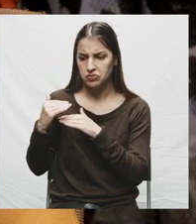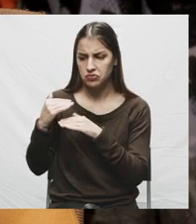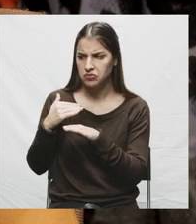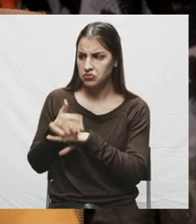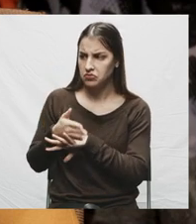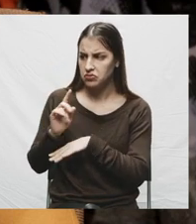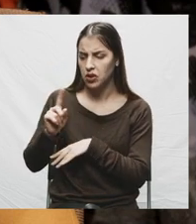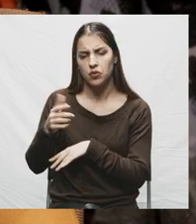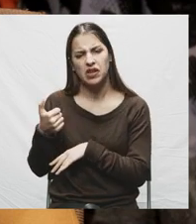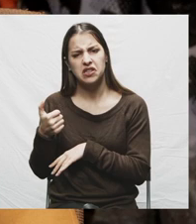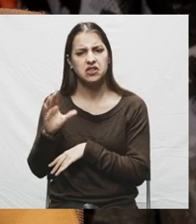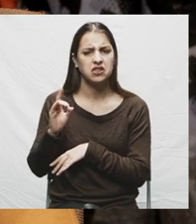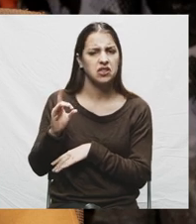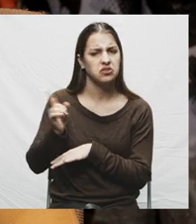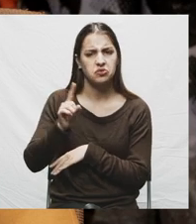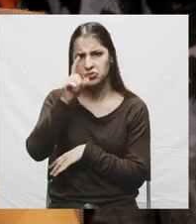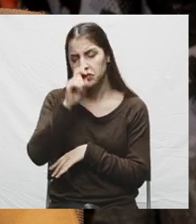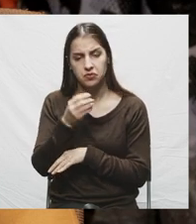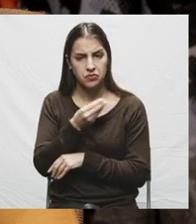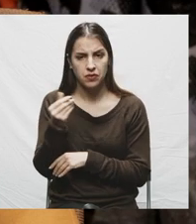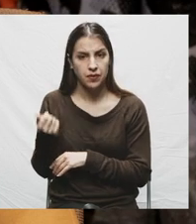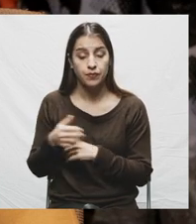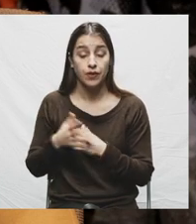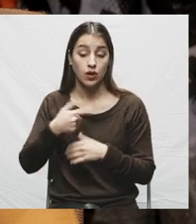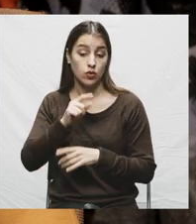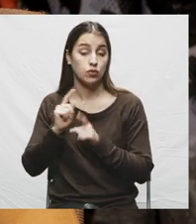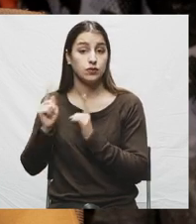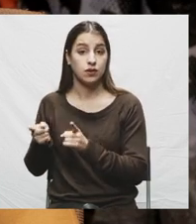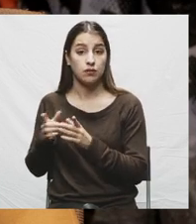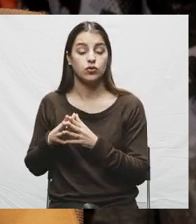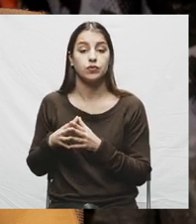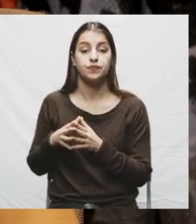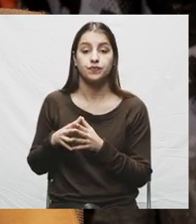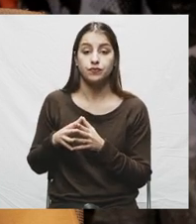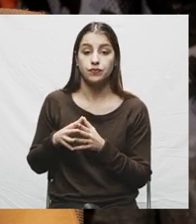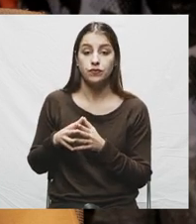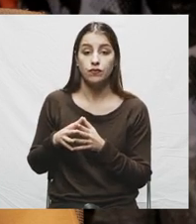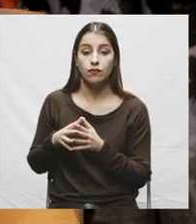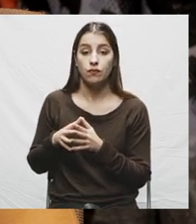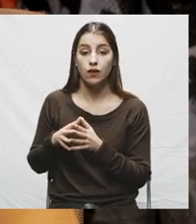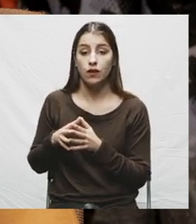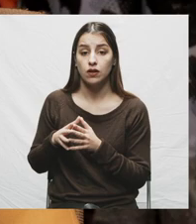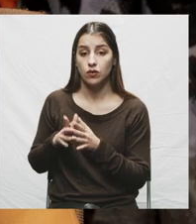15 or 16, maybe, I don’t really recall. Yes, yes. And so we began, at Victor Córdon facilities